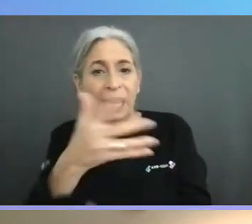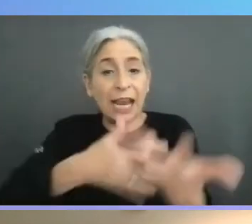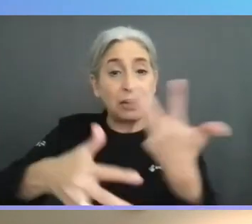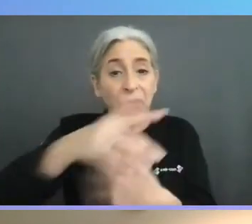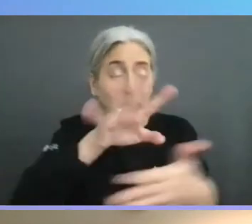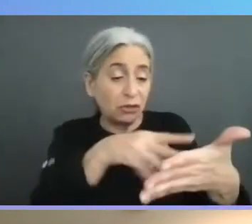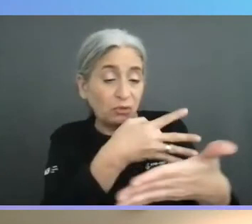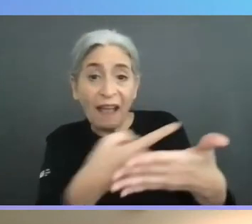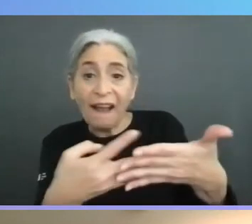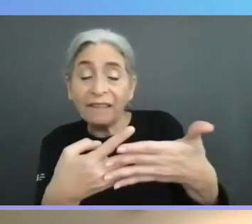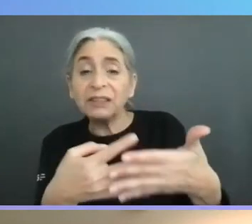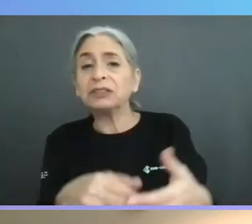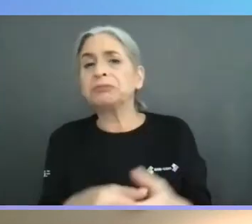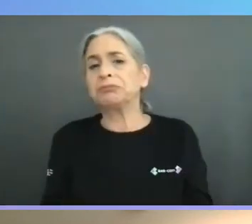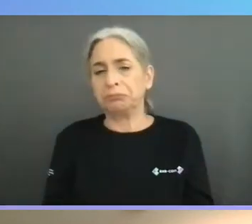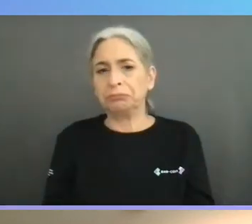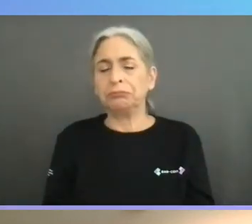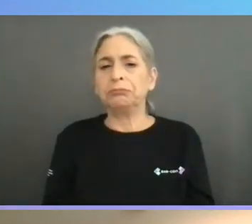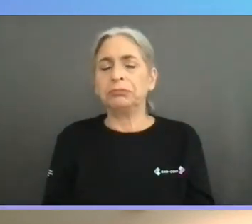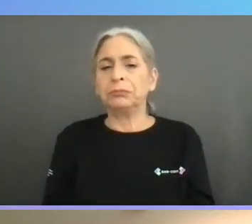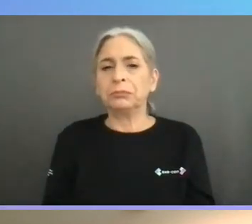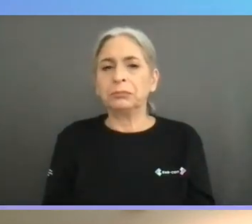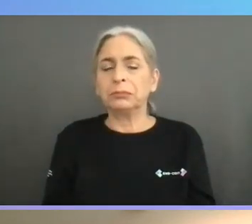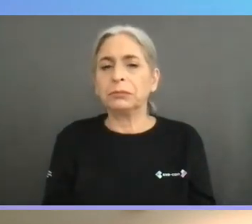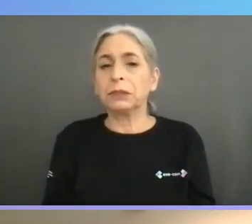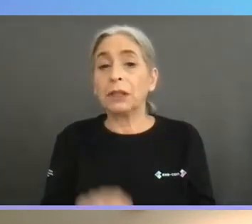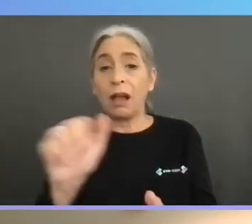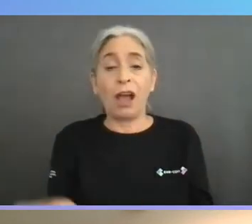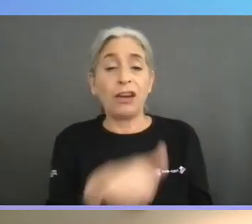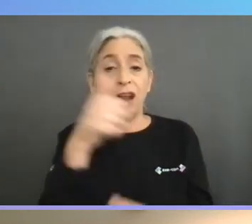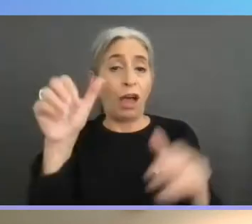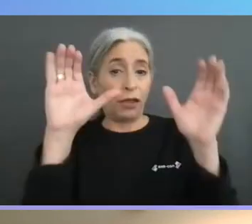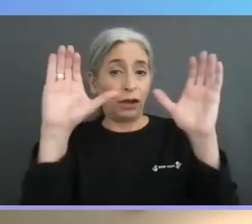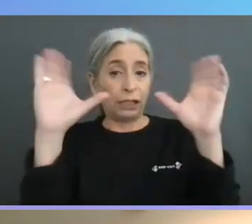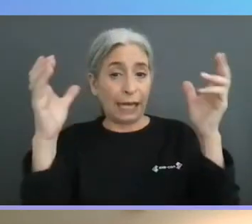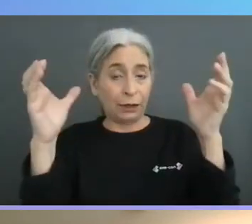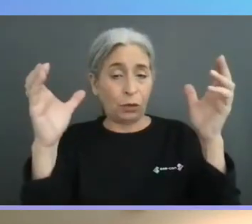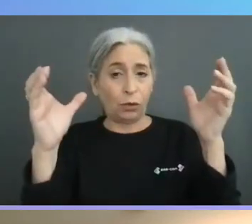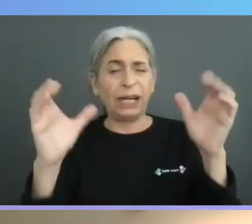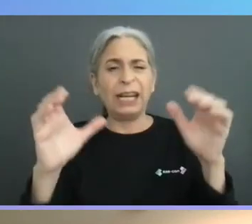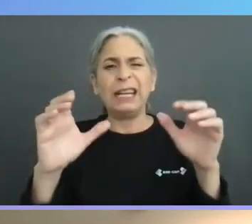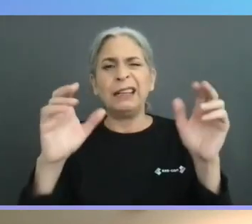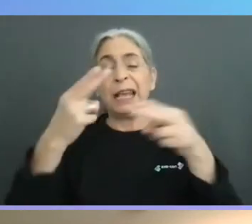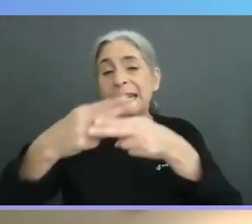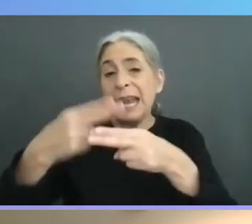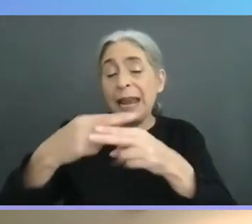charts. Um, another category is names and roles of people in the